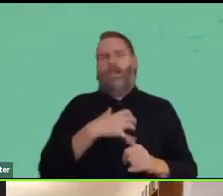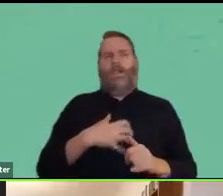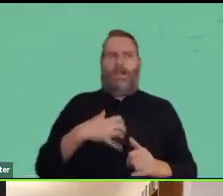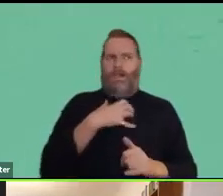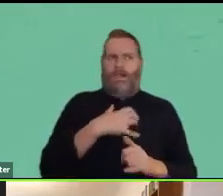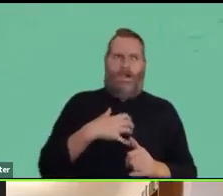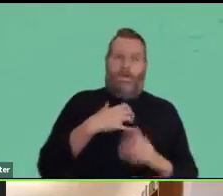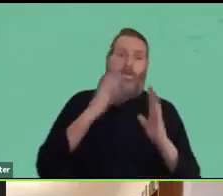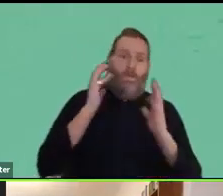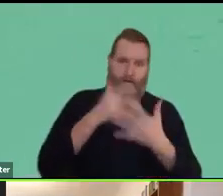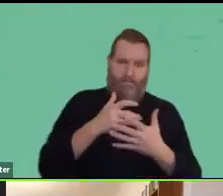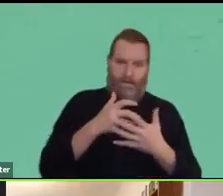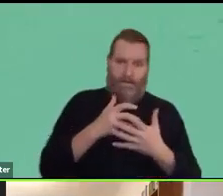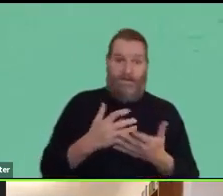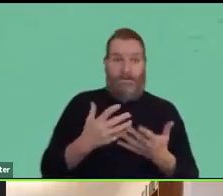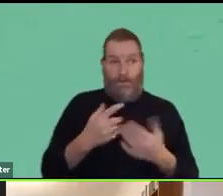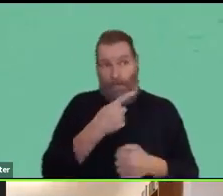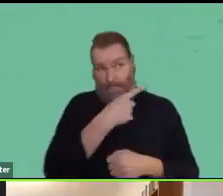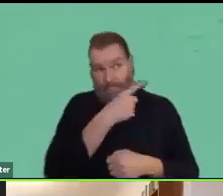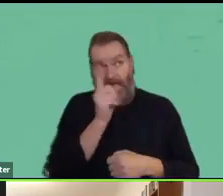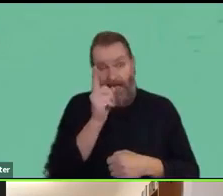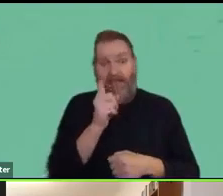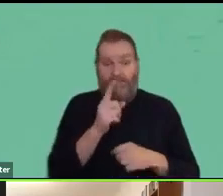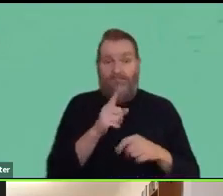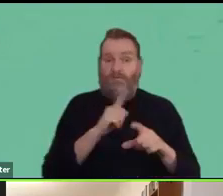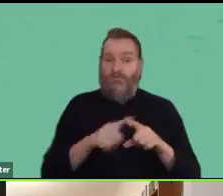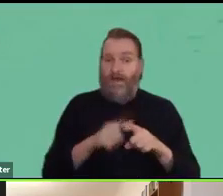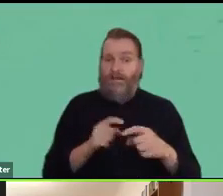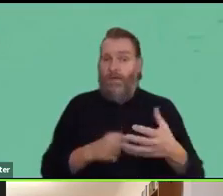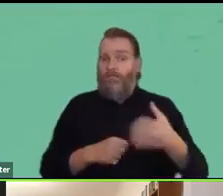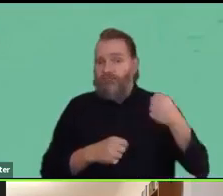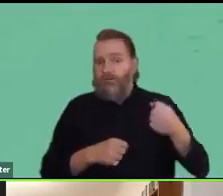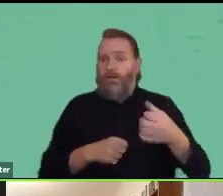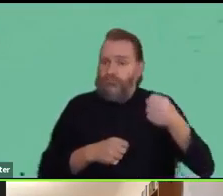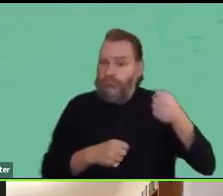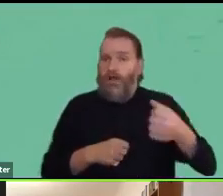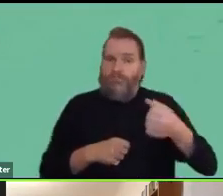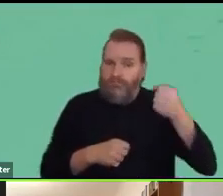they are going to really try to hope that people are either despairing don't think it's